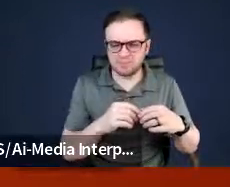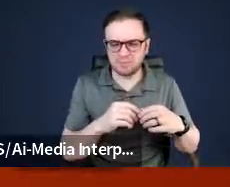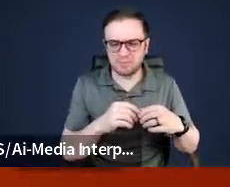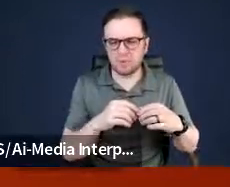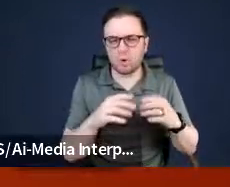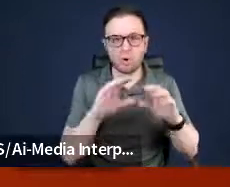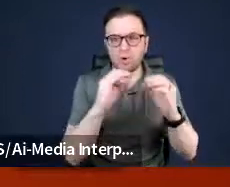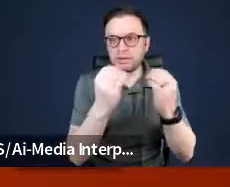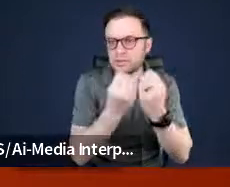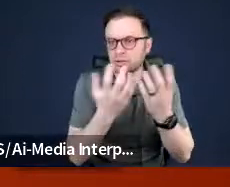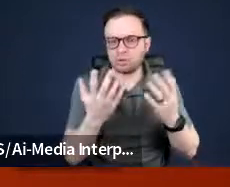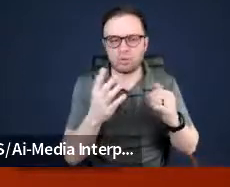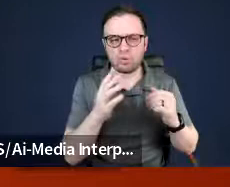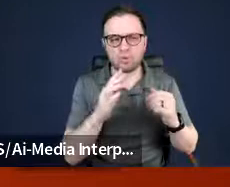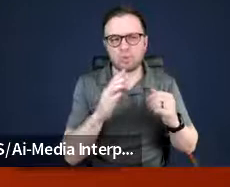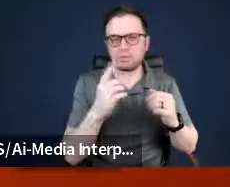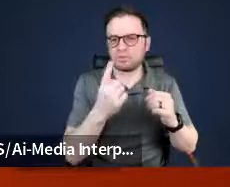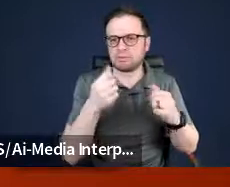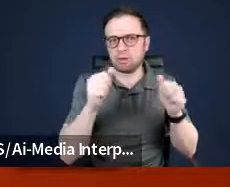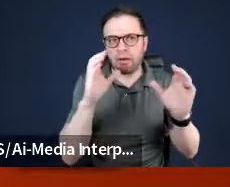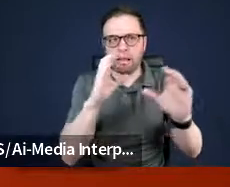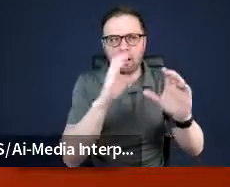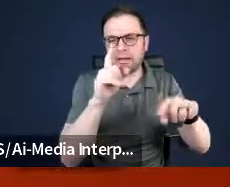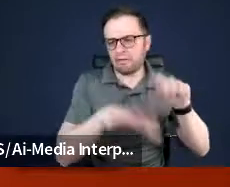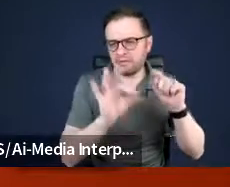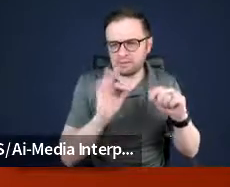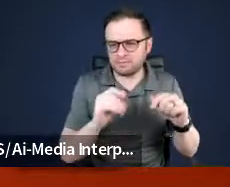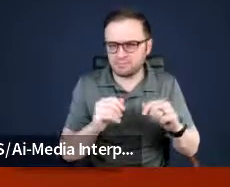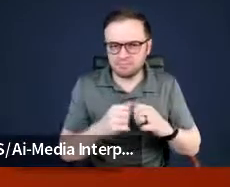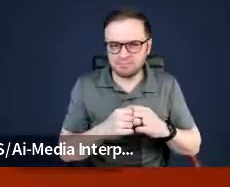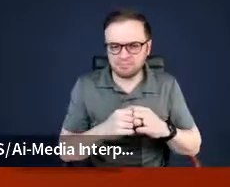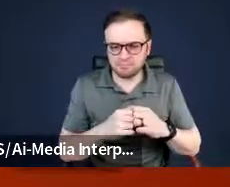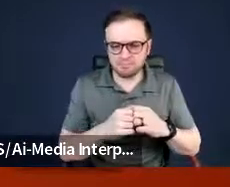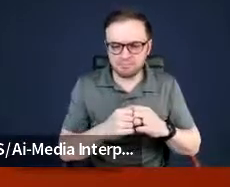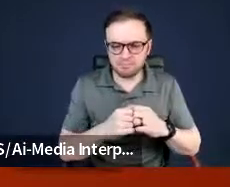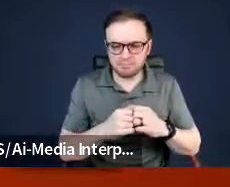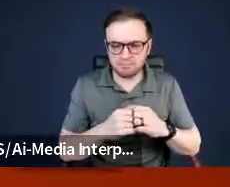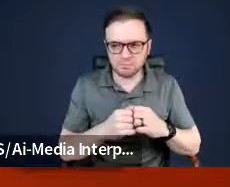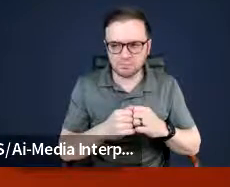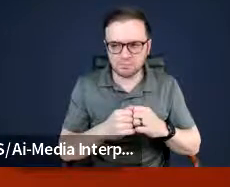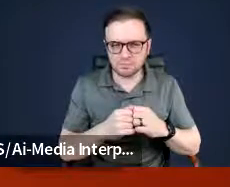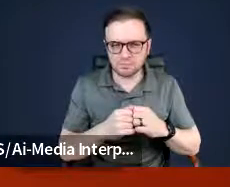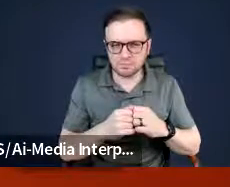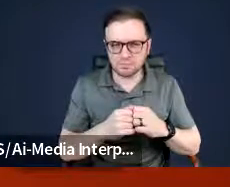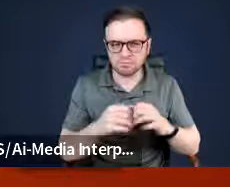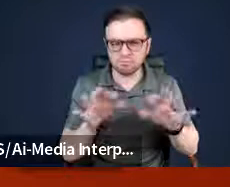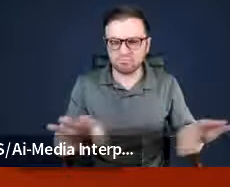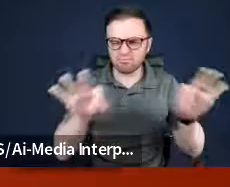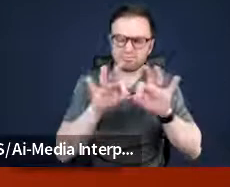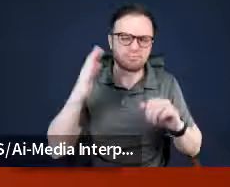to easily access an organization or agency's digital footprint.